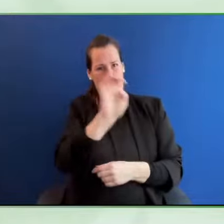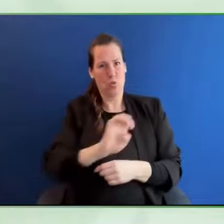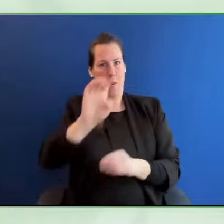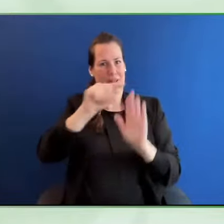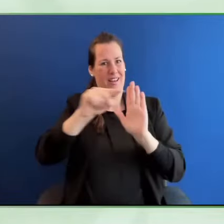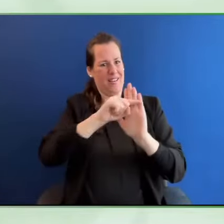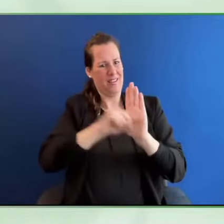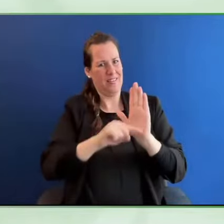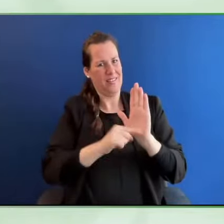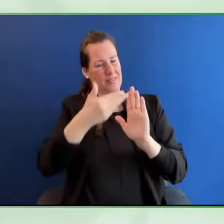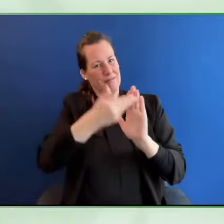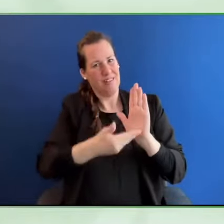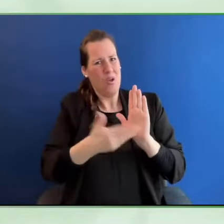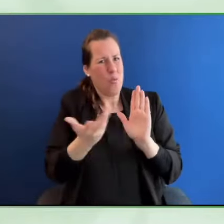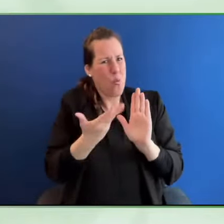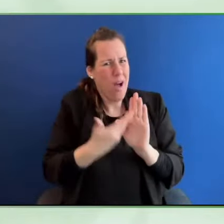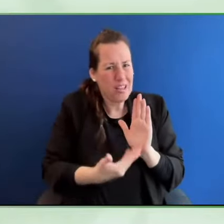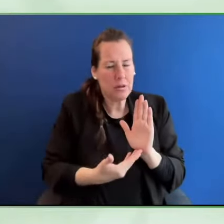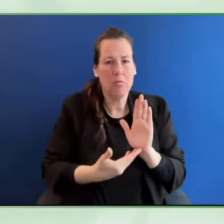European and the work of our members.